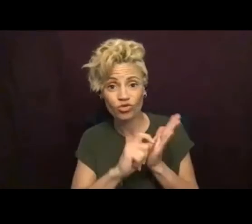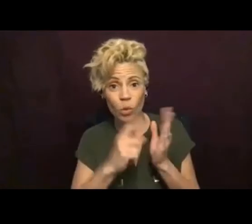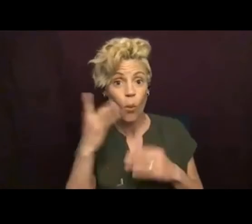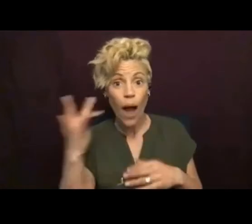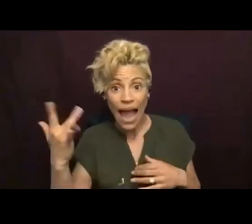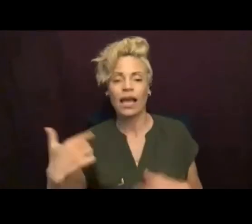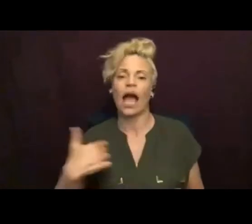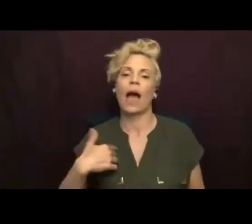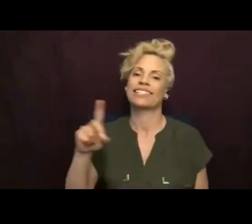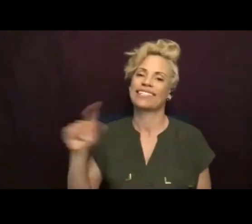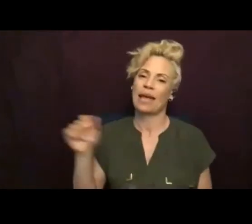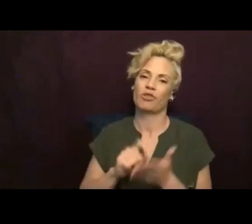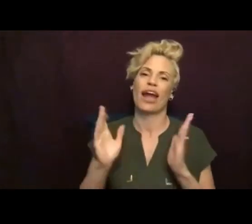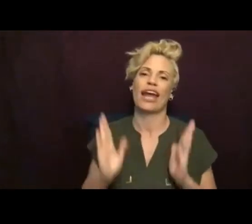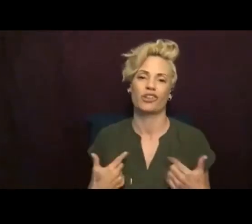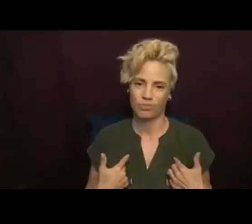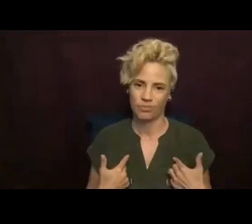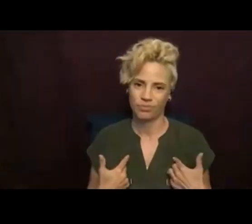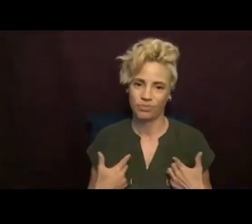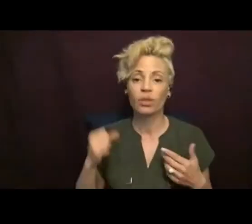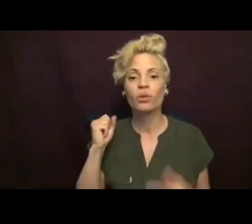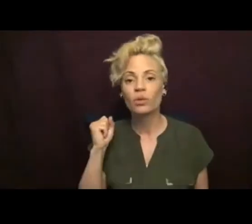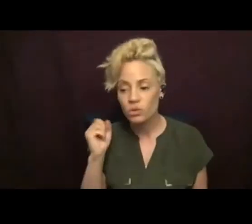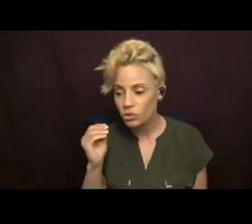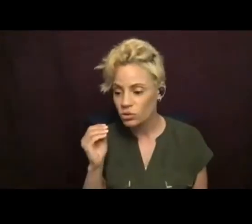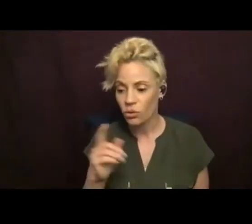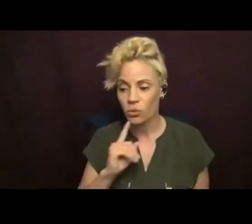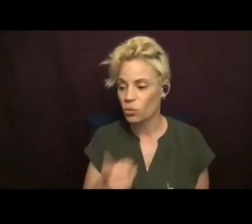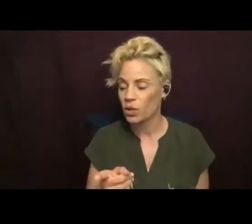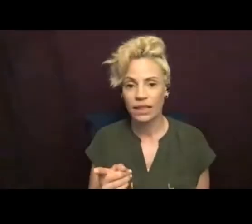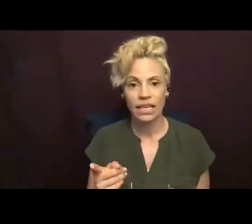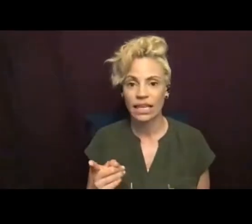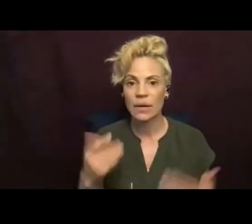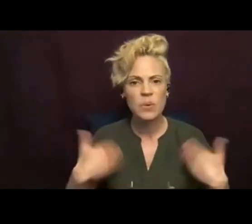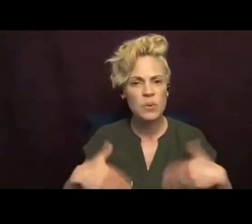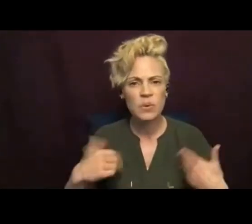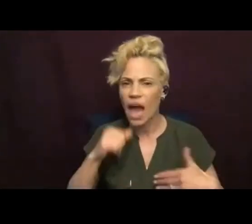So, it's really not fair that we're not being included